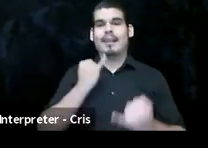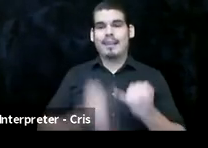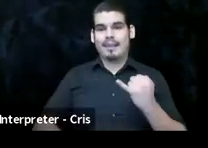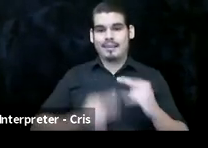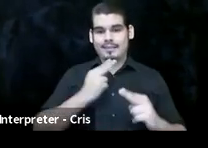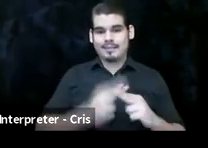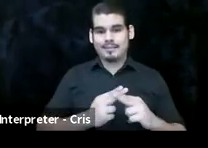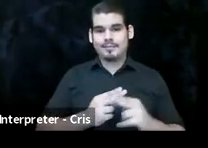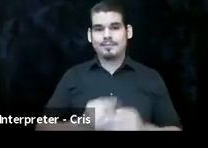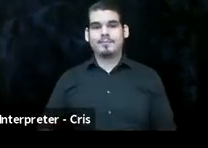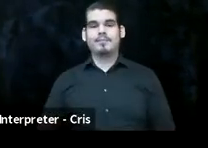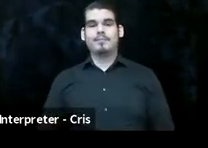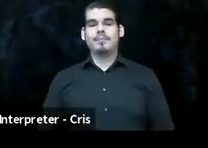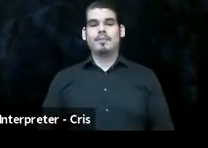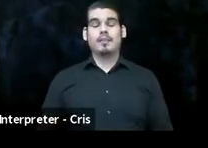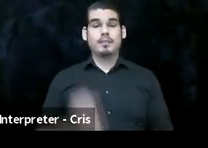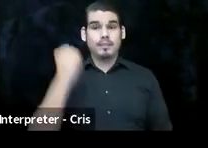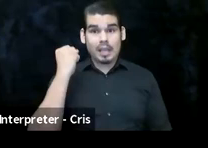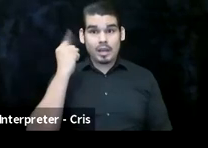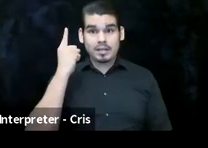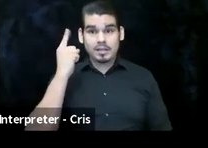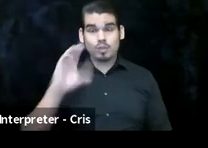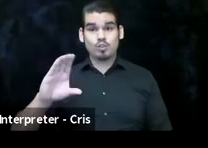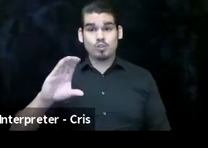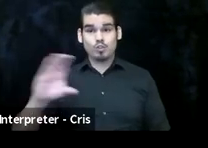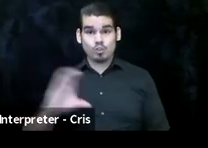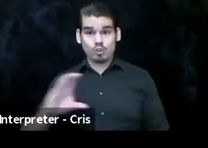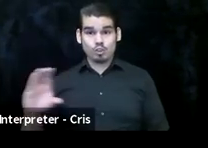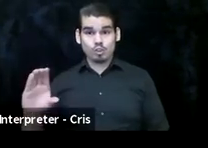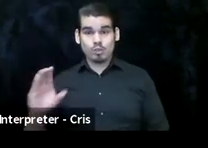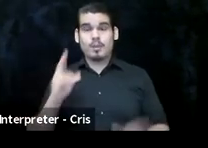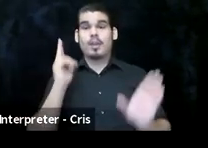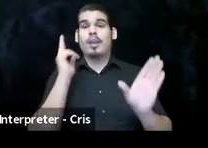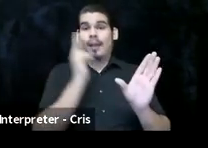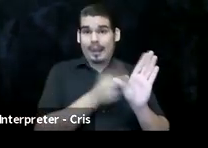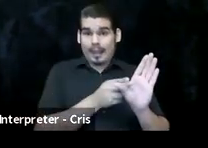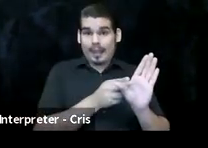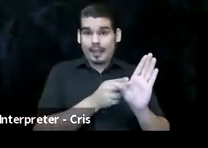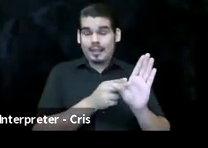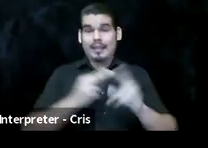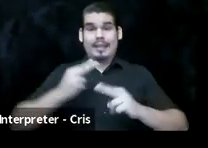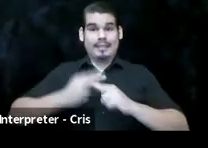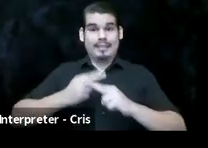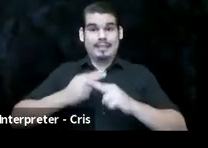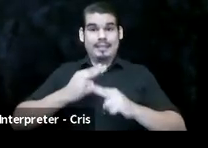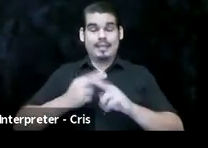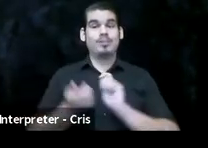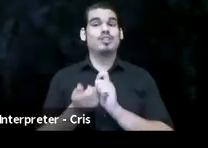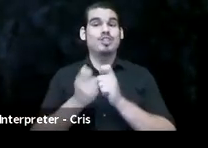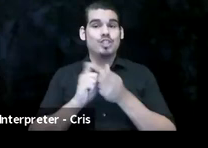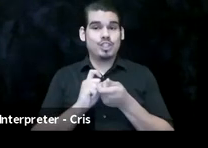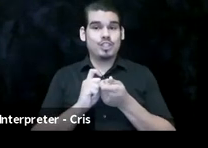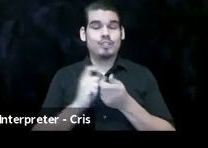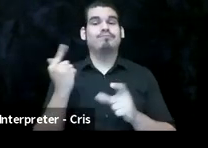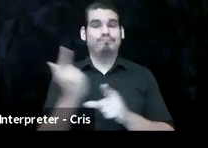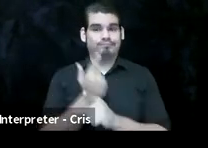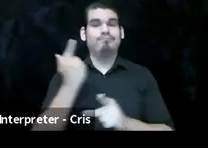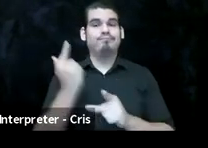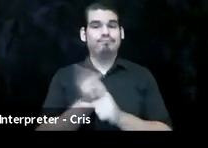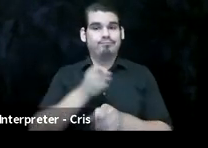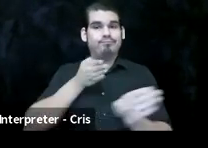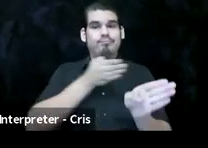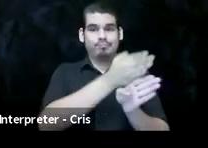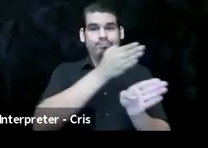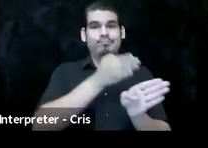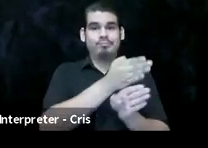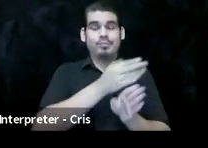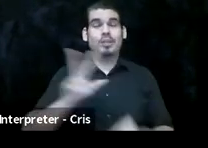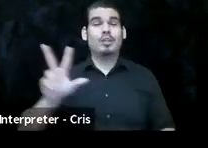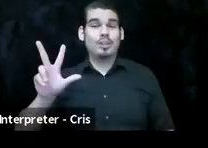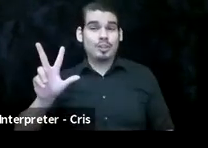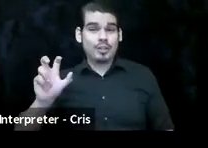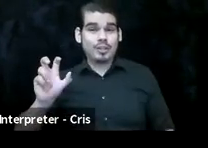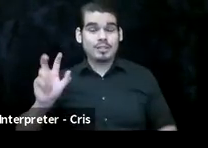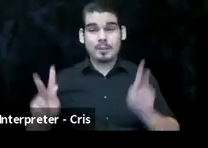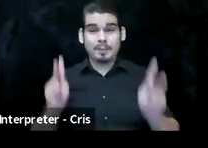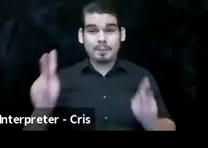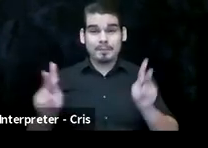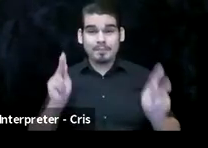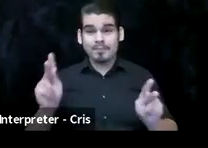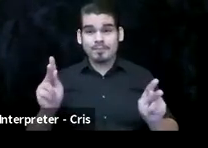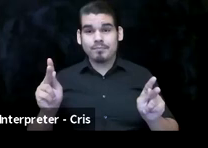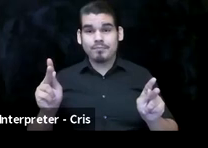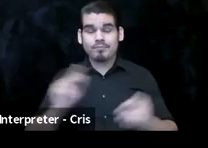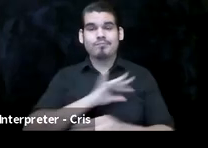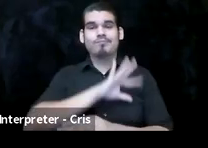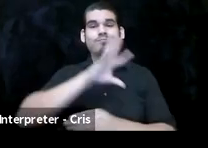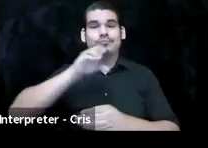Gerardo Chavez, RAD IX: That you're able to change your name, we want to be able to know who you are if you're a delicate keep in mind that this is going to be huge event, we have more than 300 participants joining and from those 300 participants, we need to know who is a delicate.